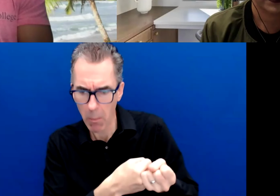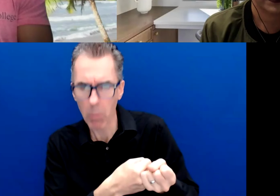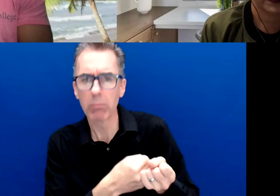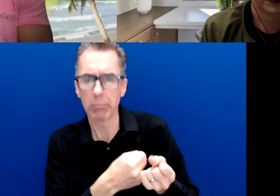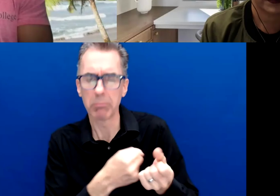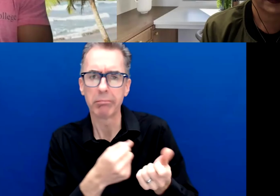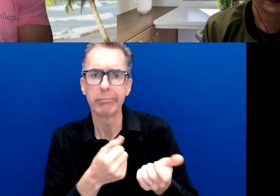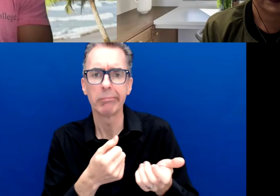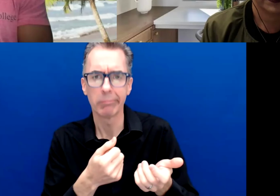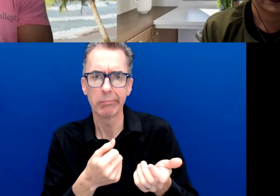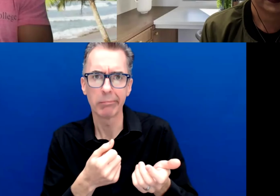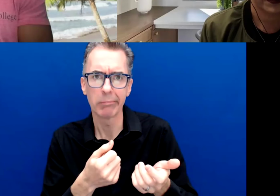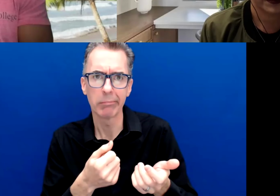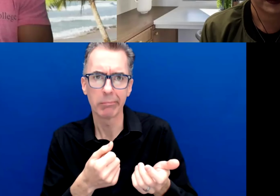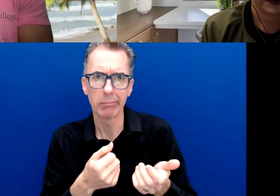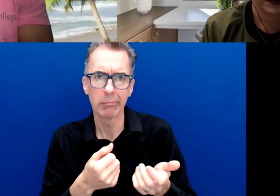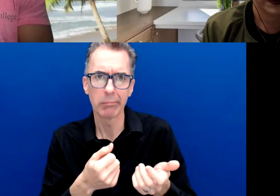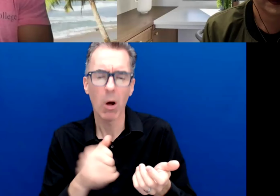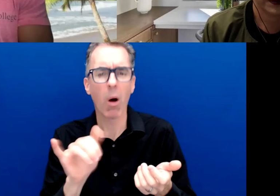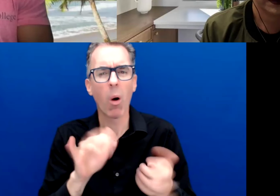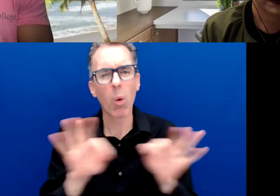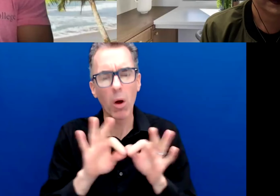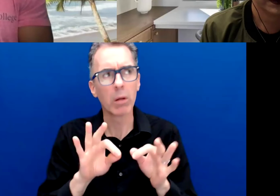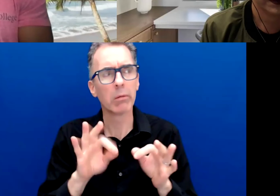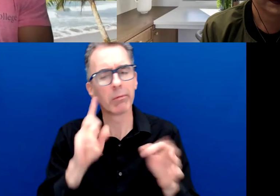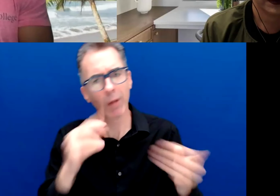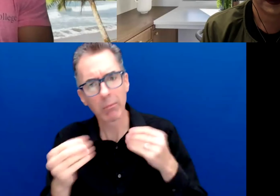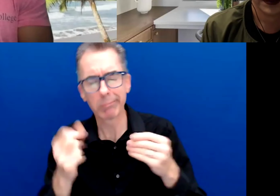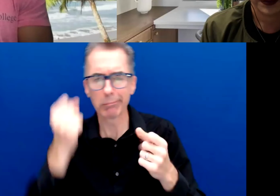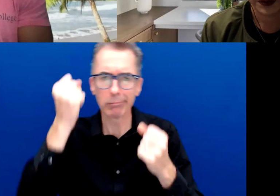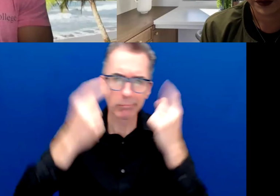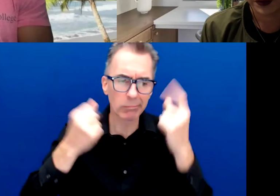Give ourselves grace and understand that the best we can do is the best we can do.